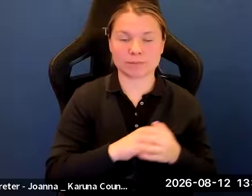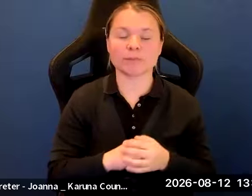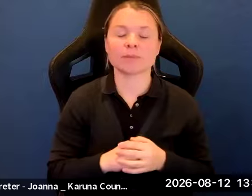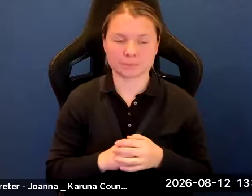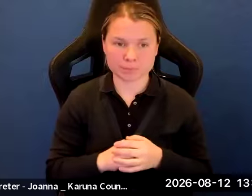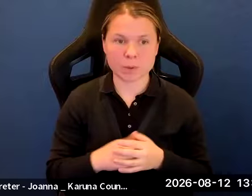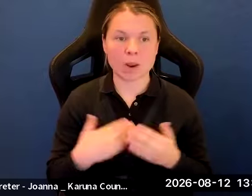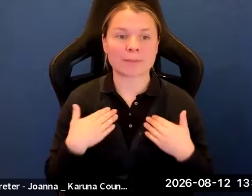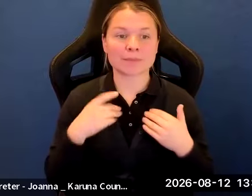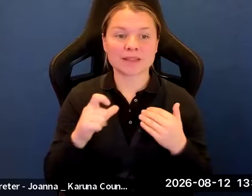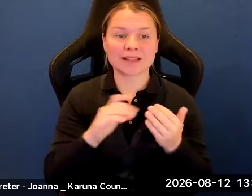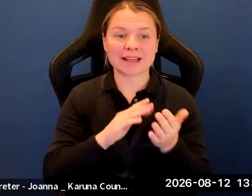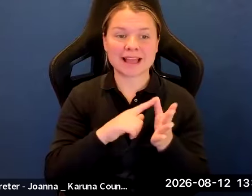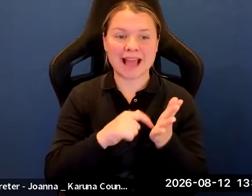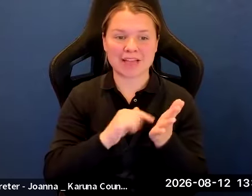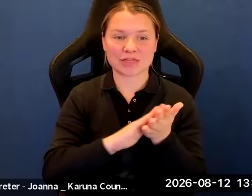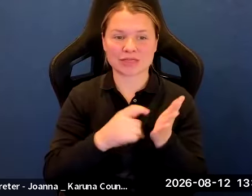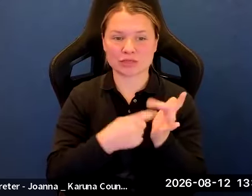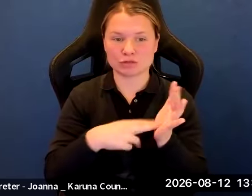under this fellowship?